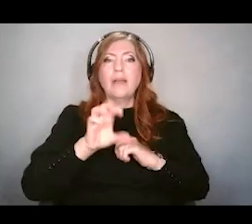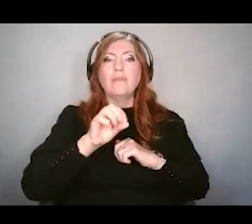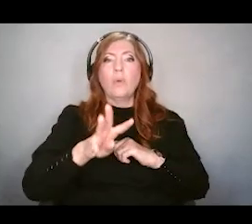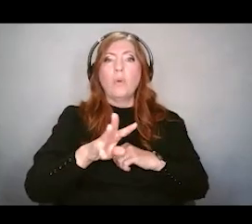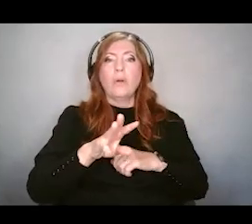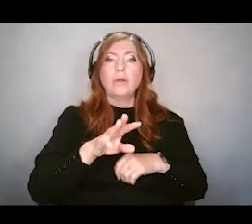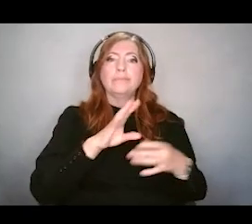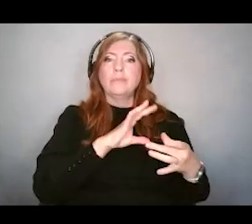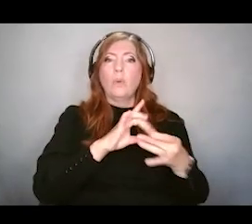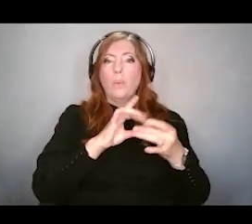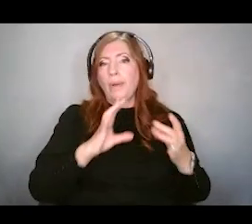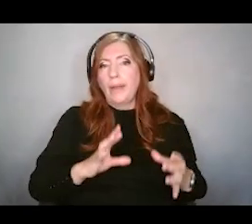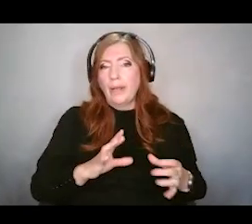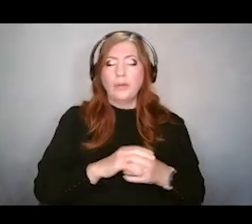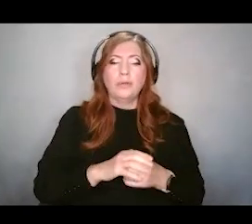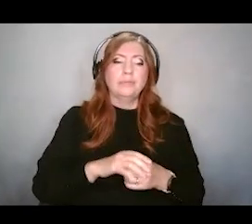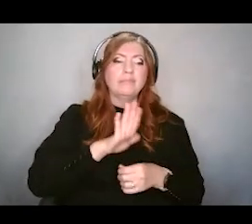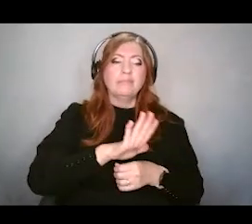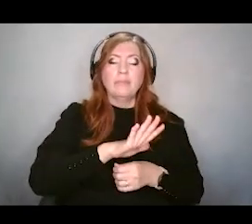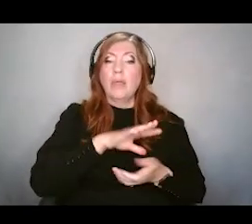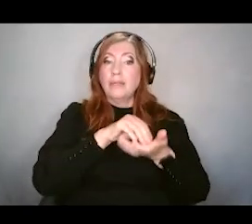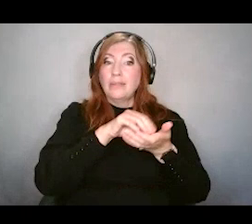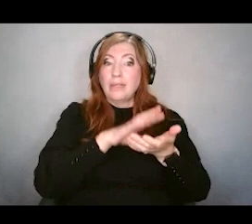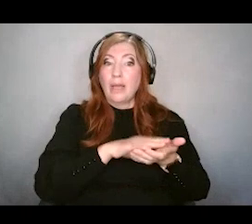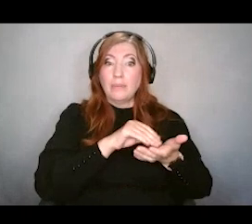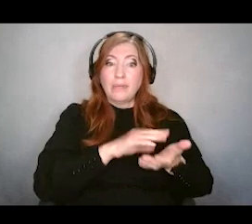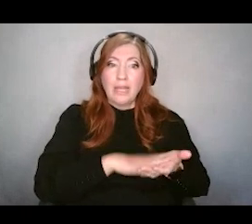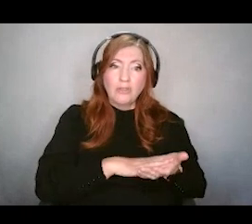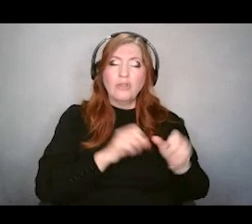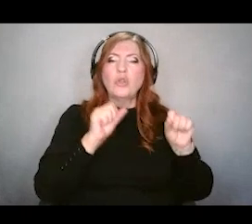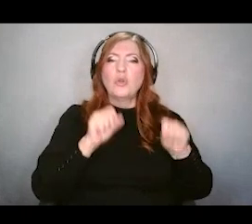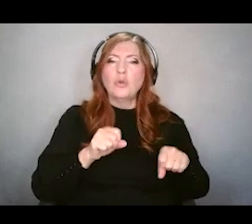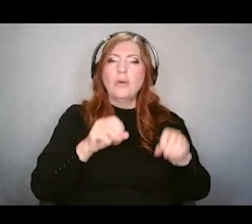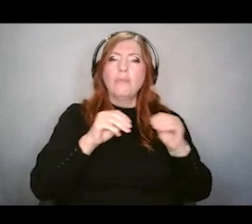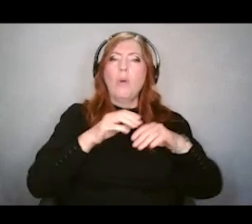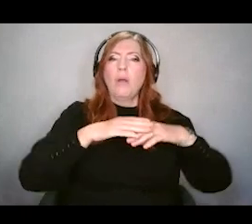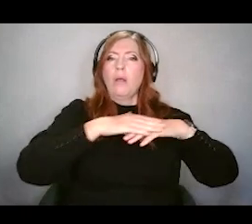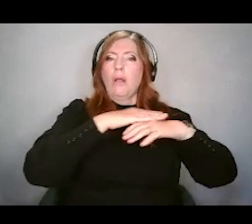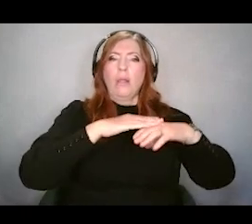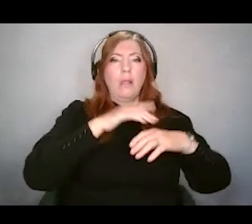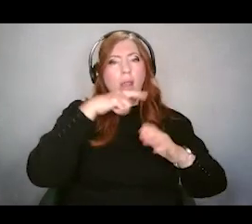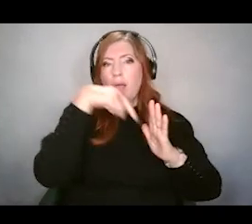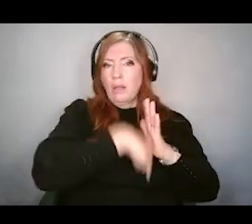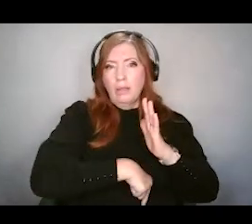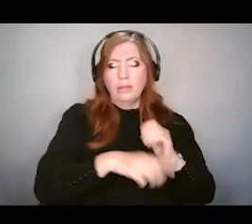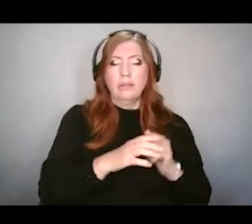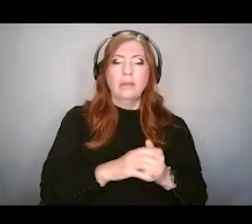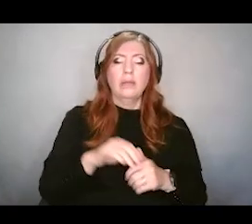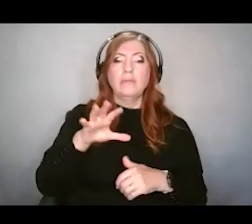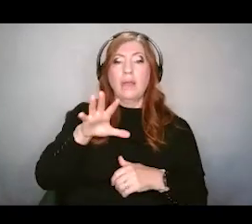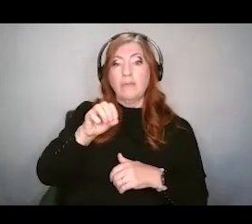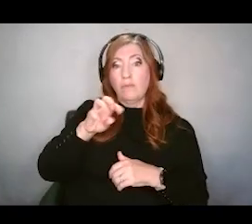and the documentation may not be as detailed. While 504 plans must be based on evidence of a